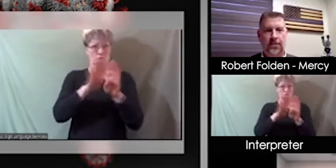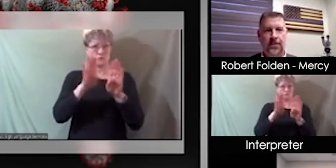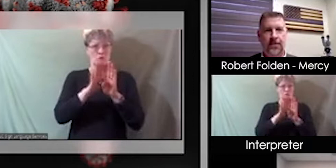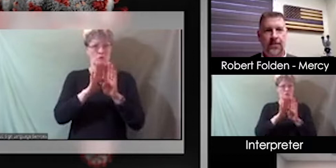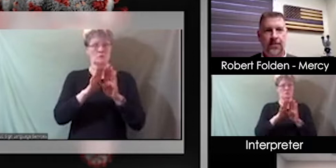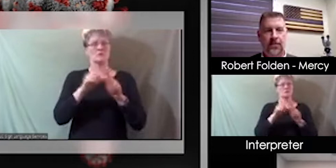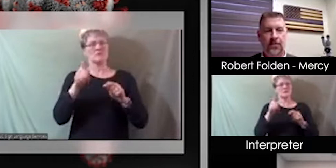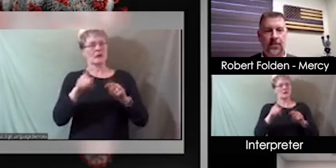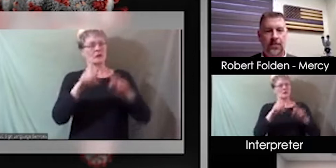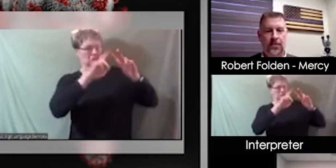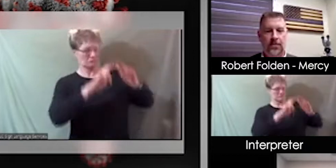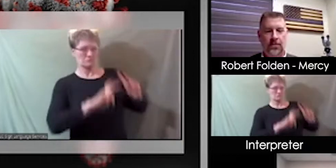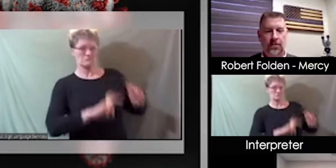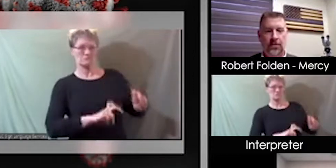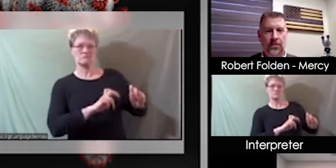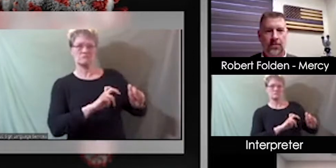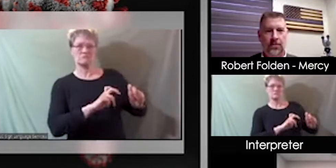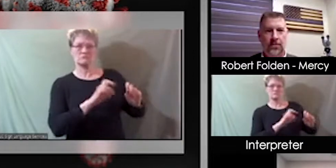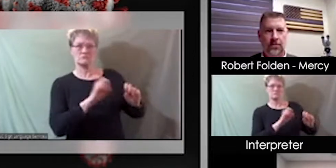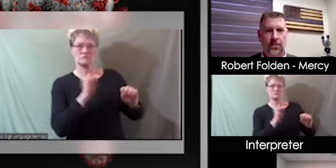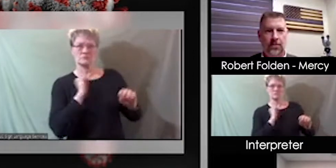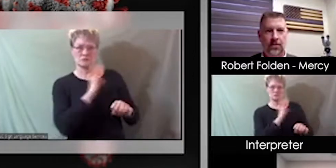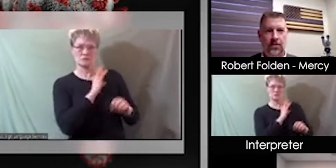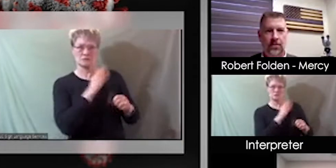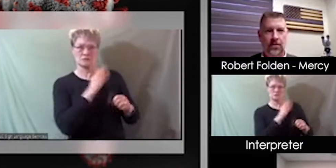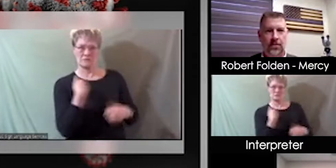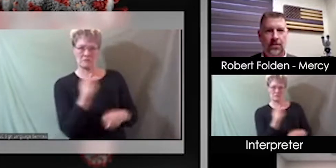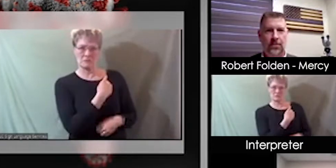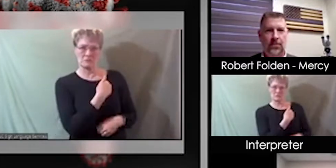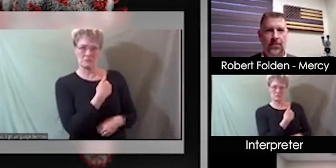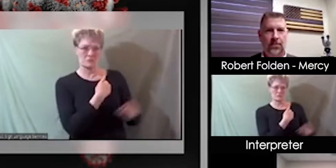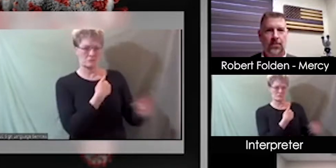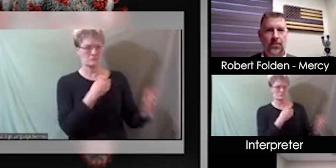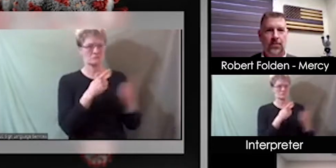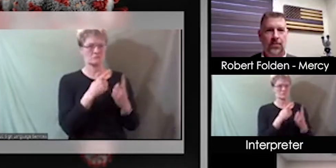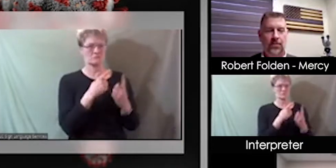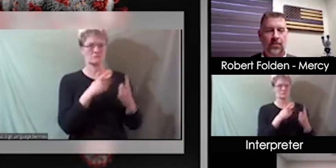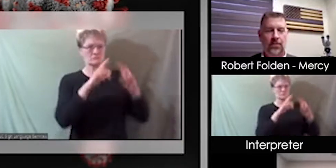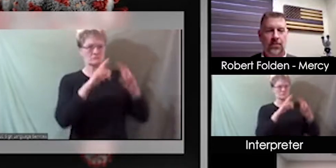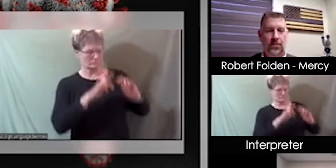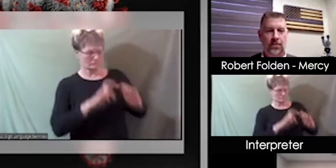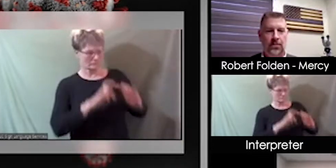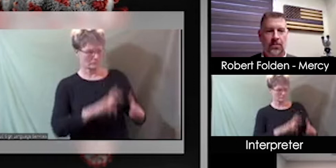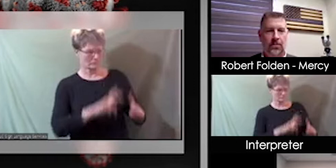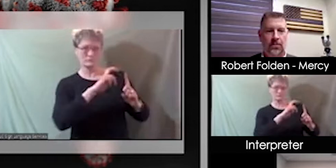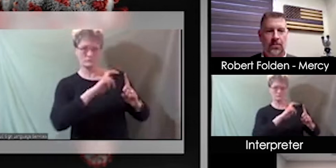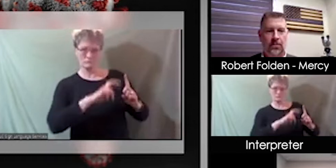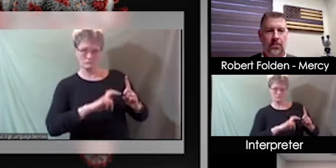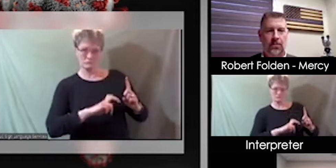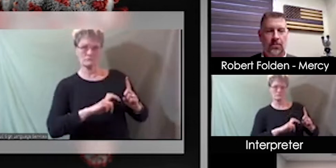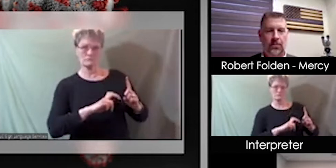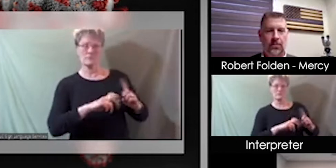take the answer from anyone but let's say so someone comes into work and they're exhibiting some kinds of symptoms and,